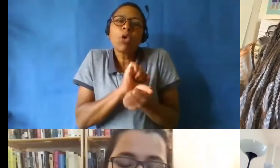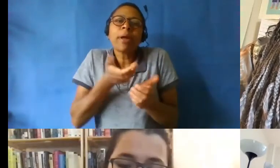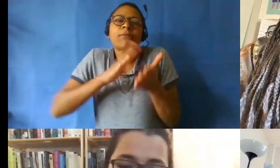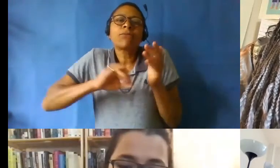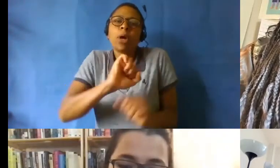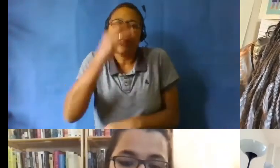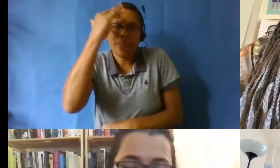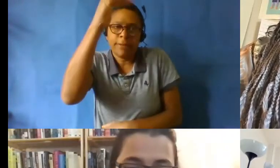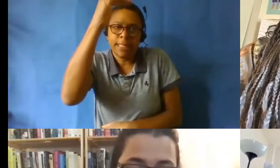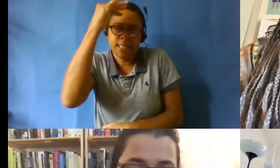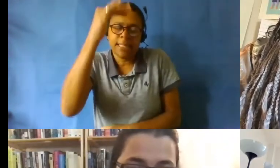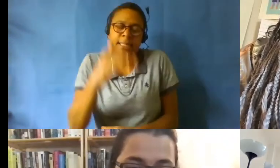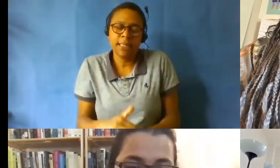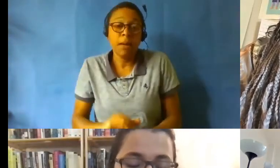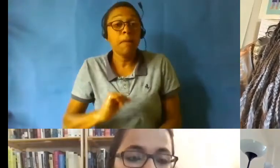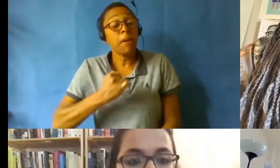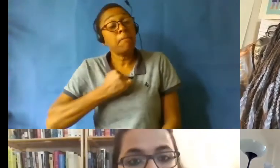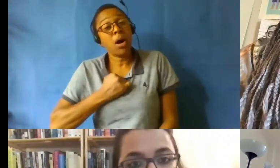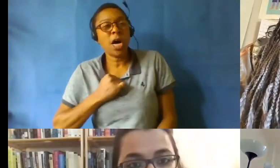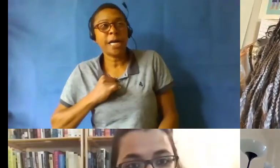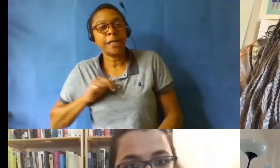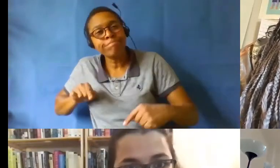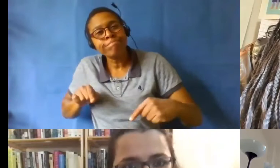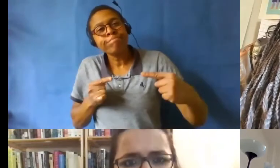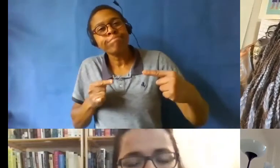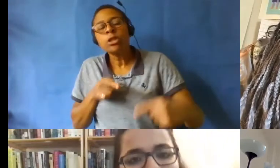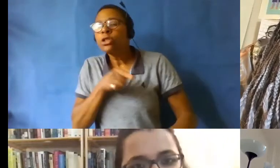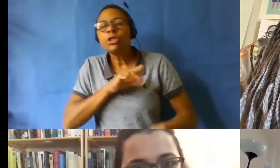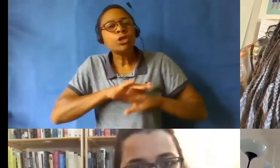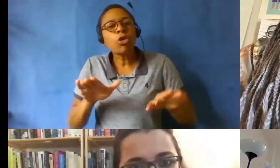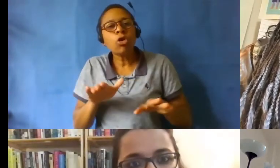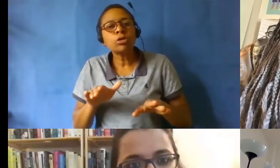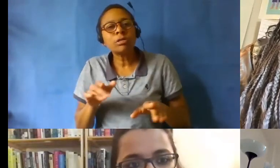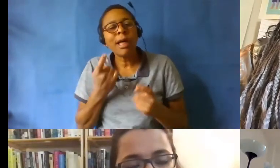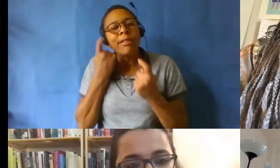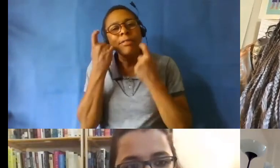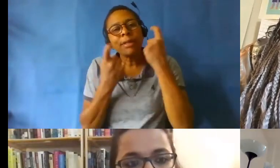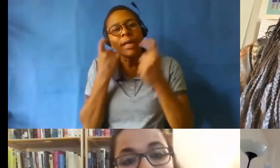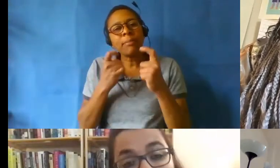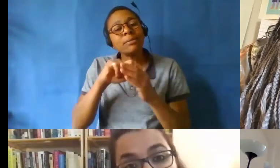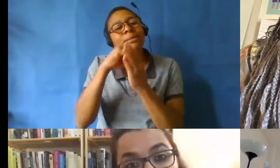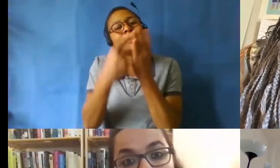think my sort of contention Jasbir Puar is she's not actually accounting for disability activism and the way in which some people are striving towards